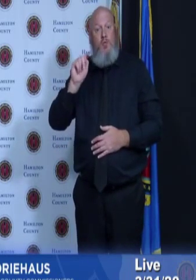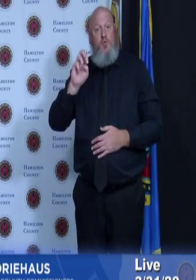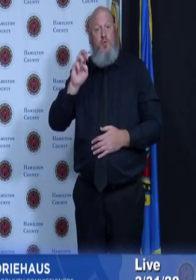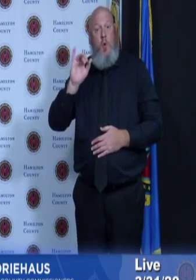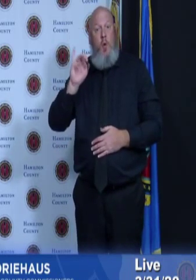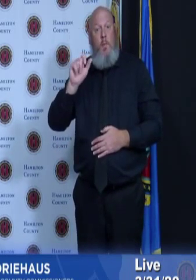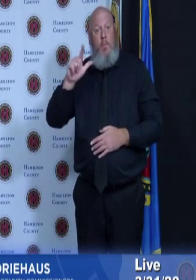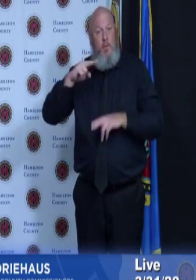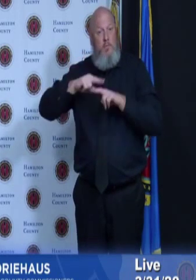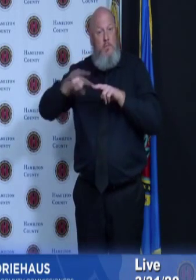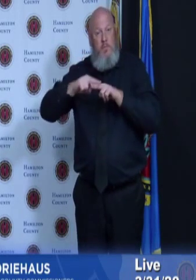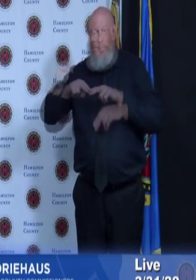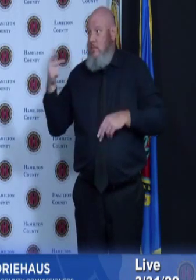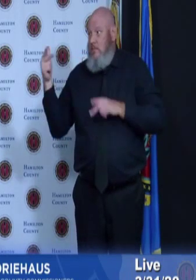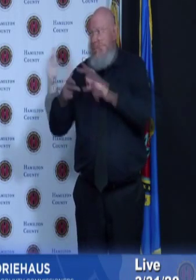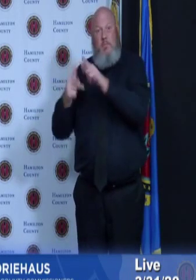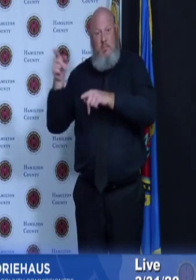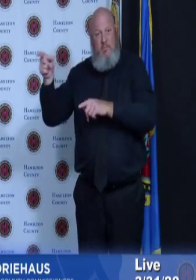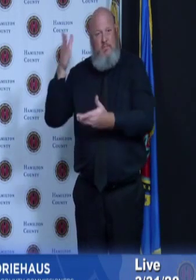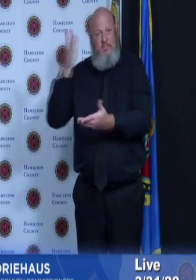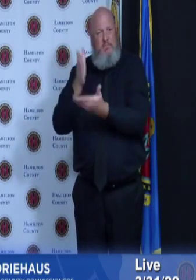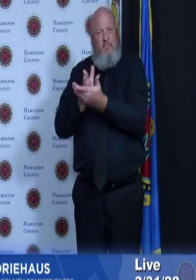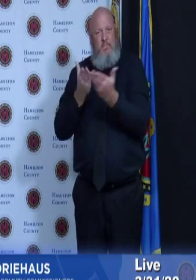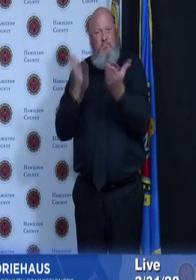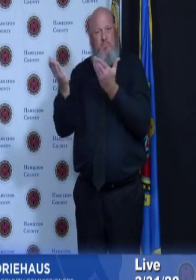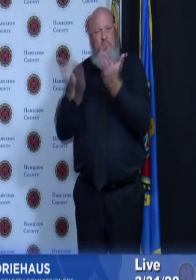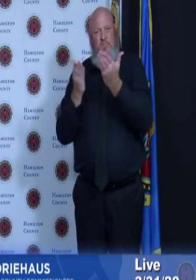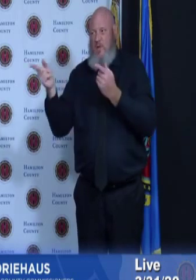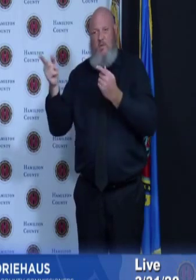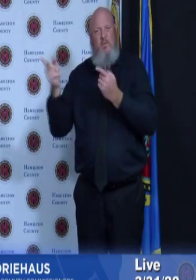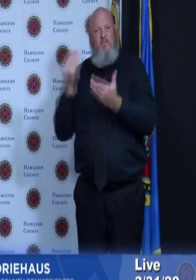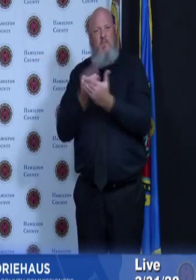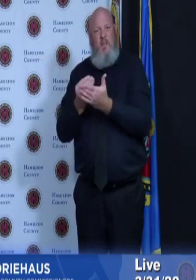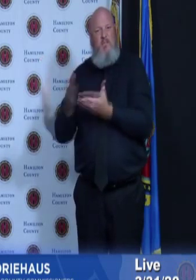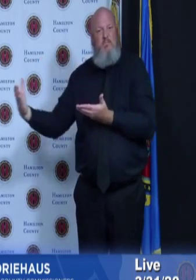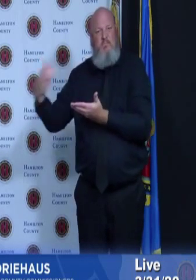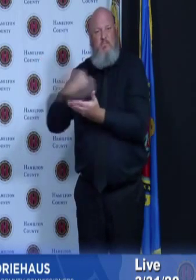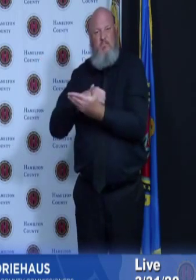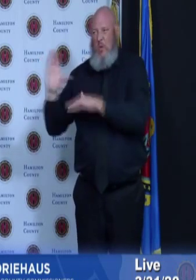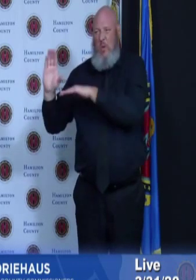shore things up and here we are and so the timing could not have been worse for